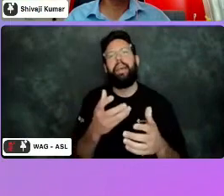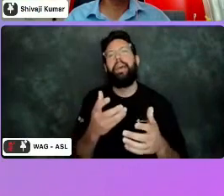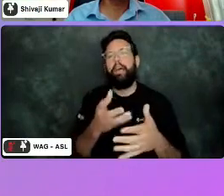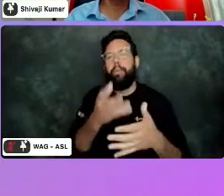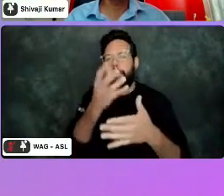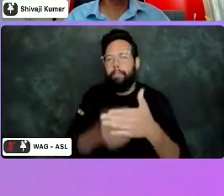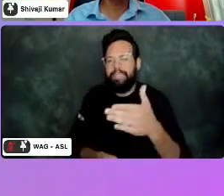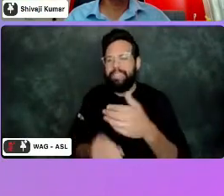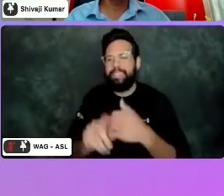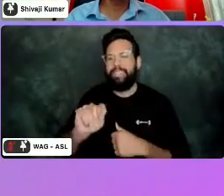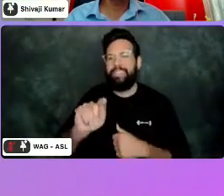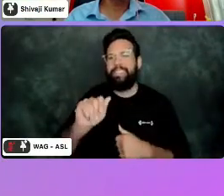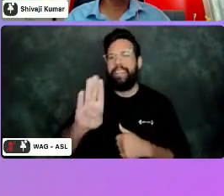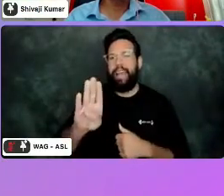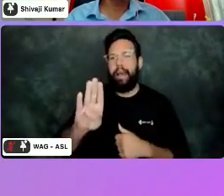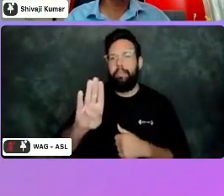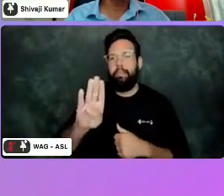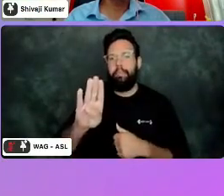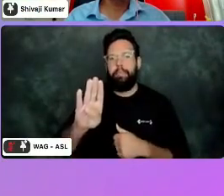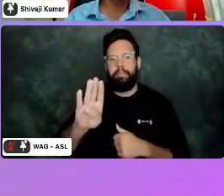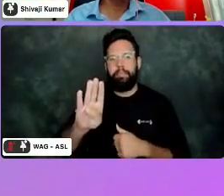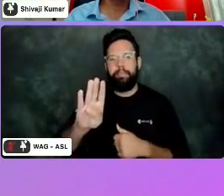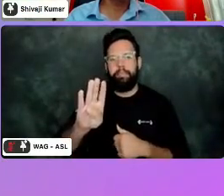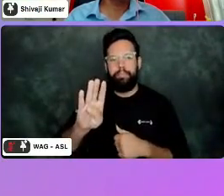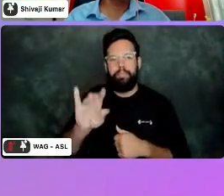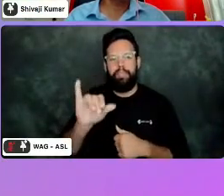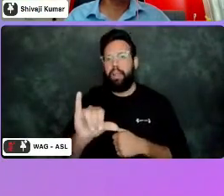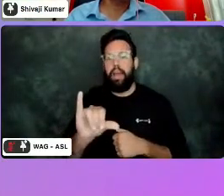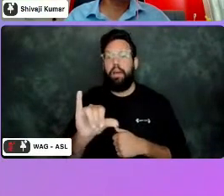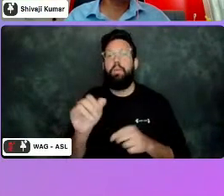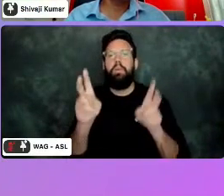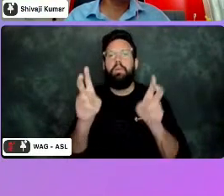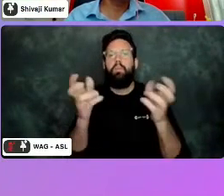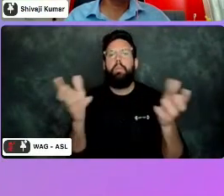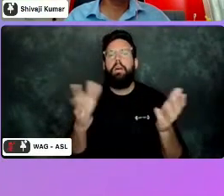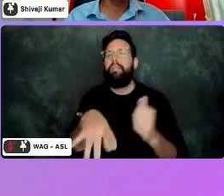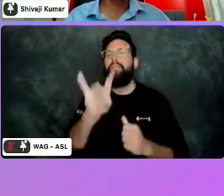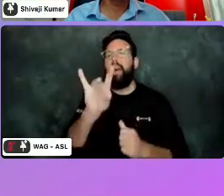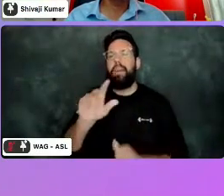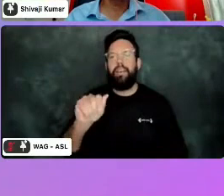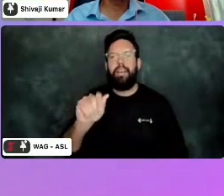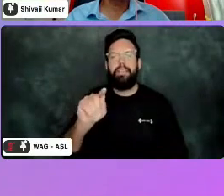That was this Find an ATM link. Here, let's get a bigger view of this.